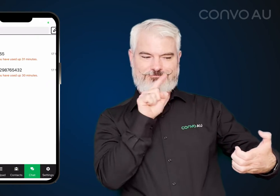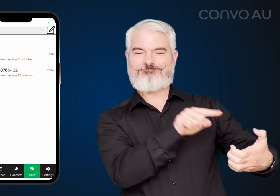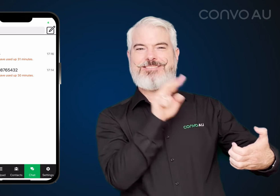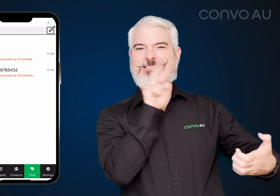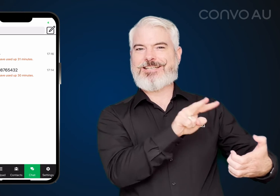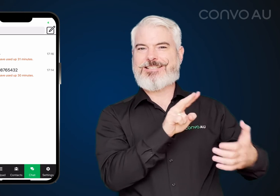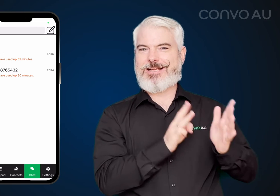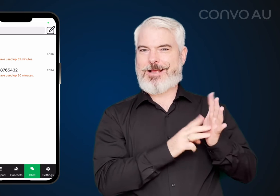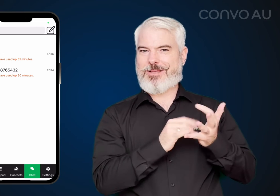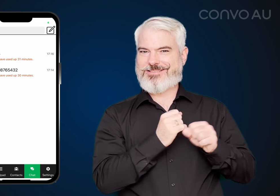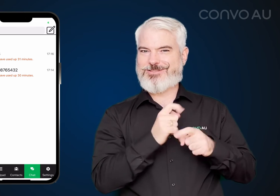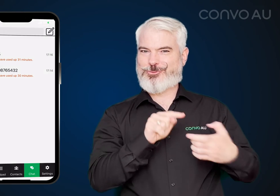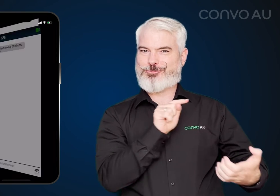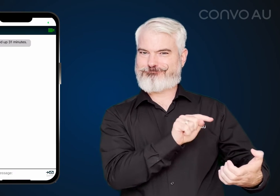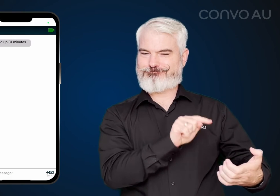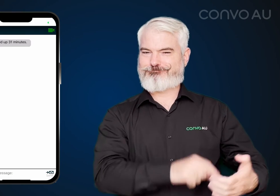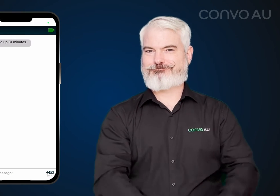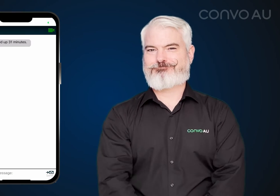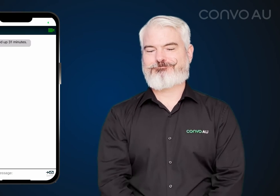and you should be able to find the message.